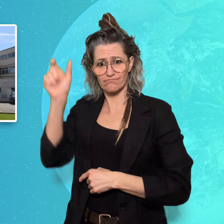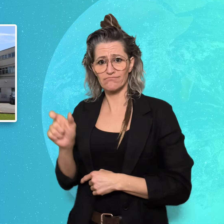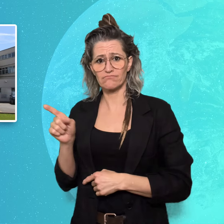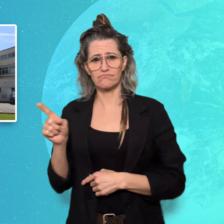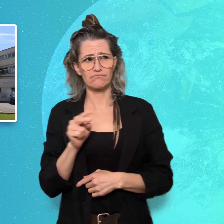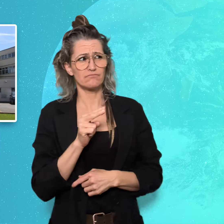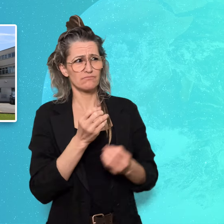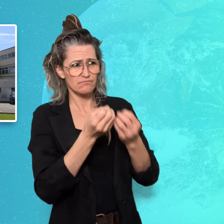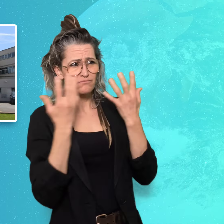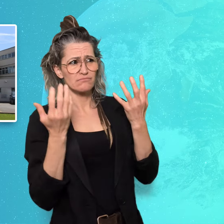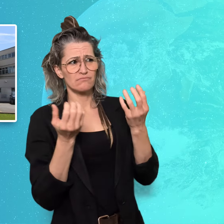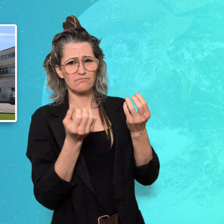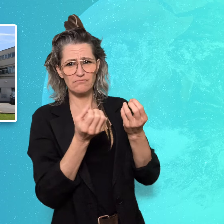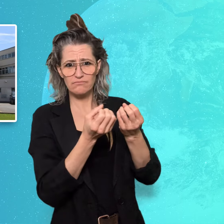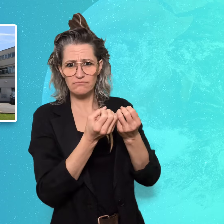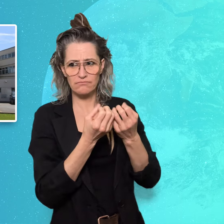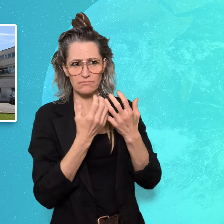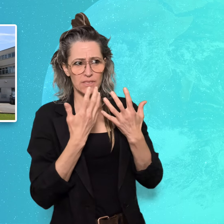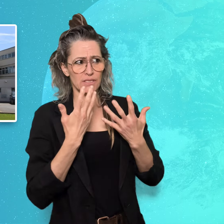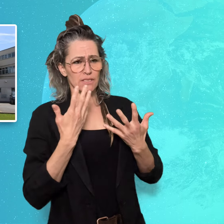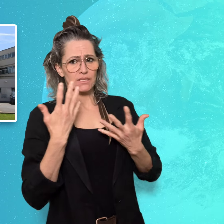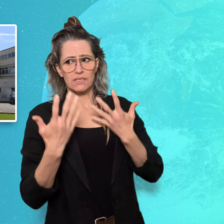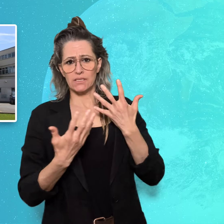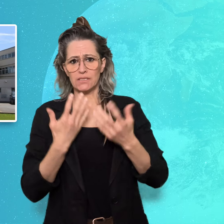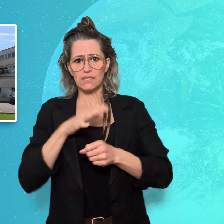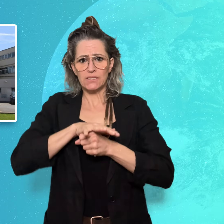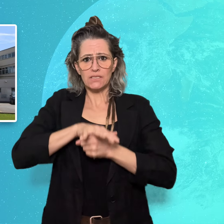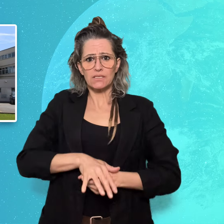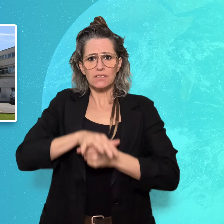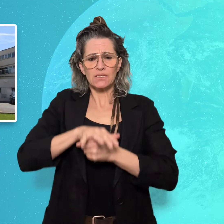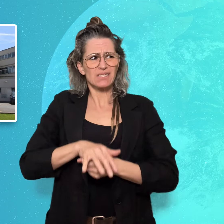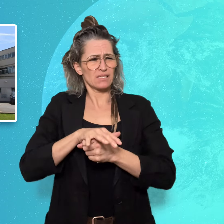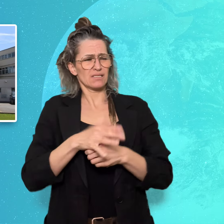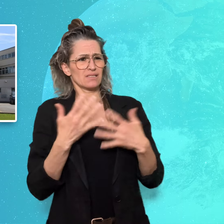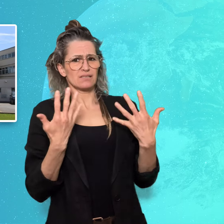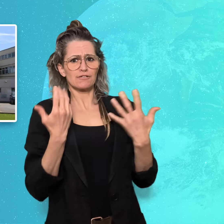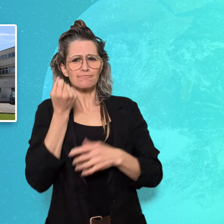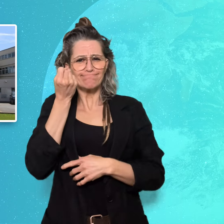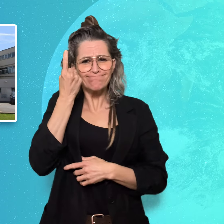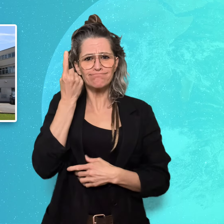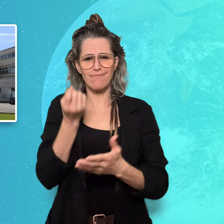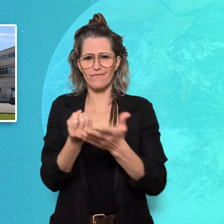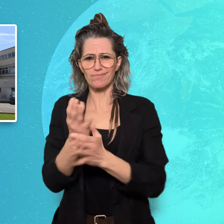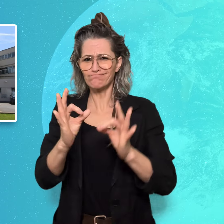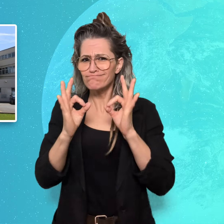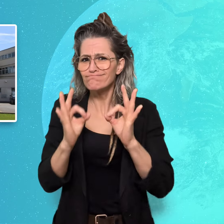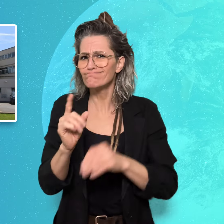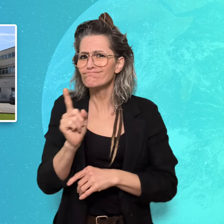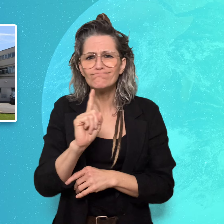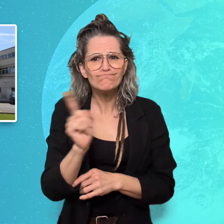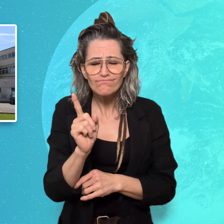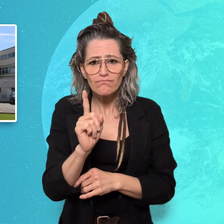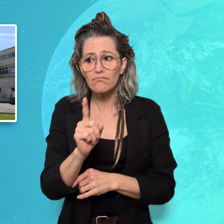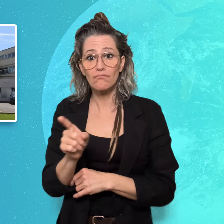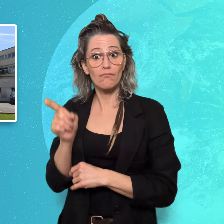and uninformed, unaware that the surgery had been scheduled